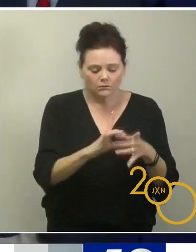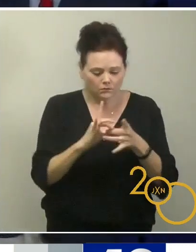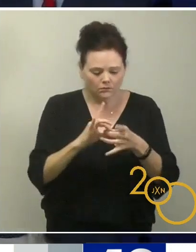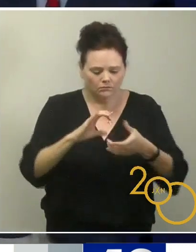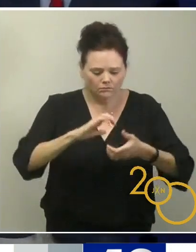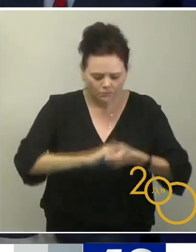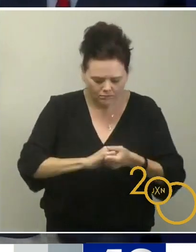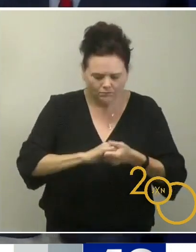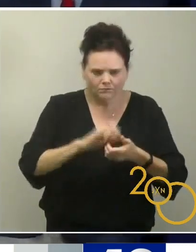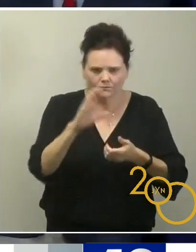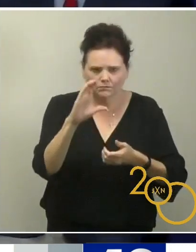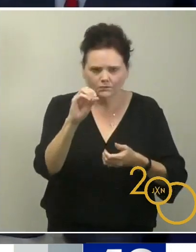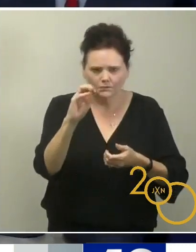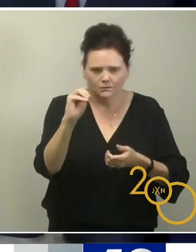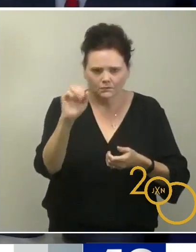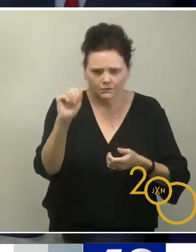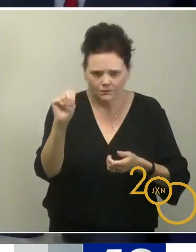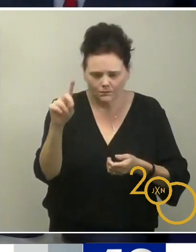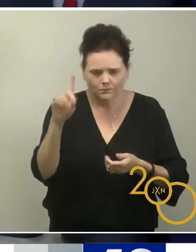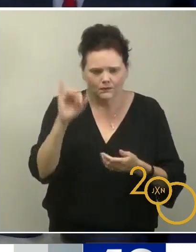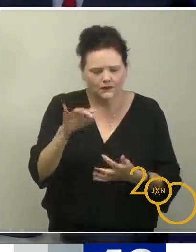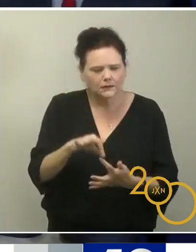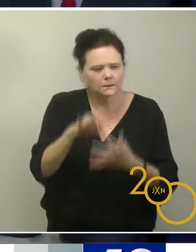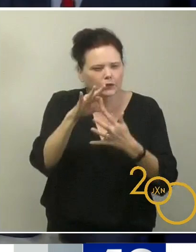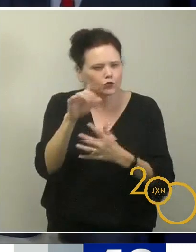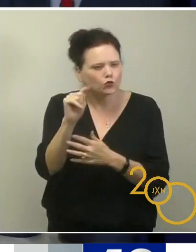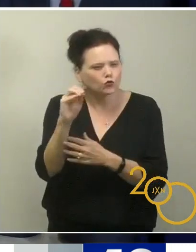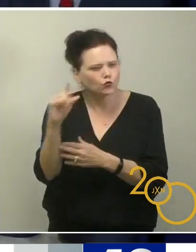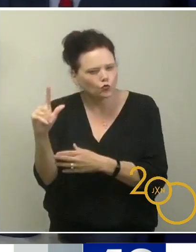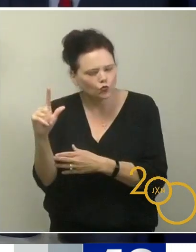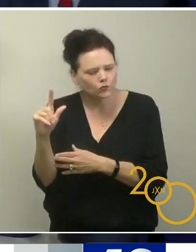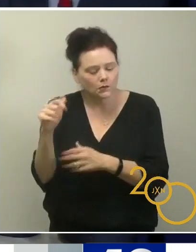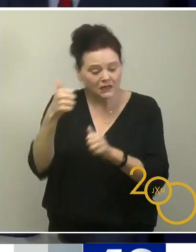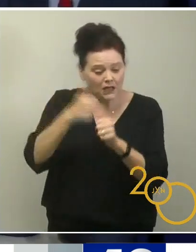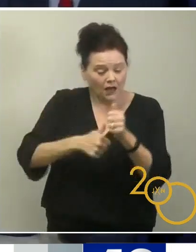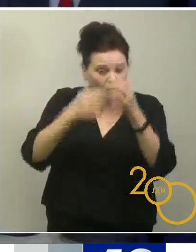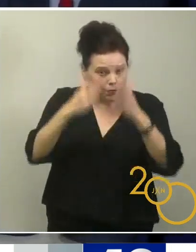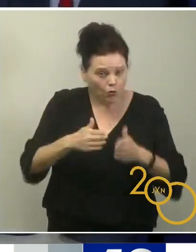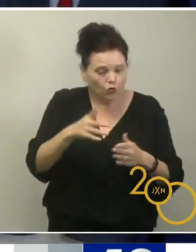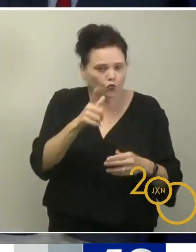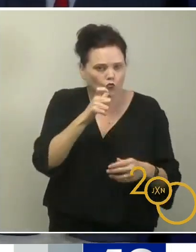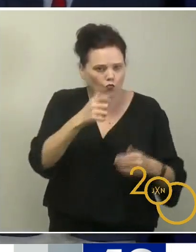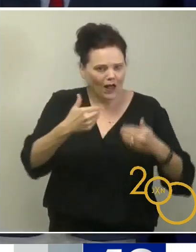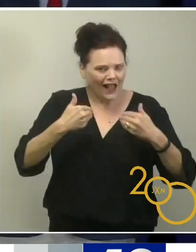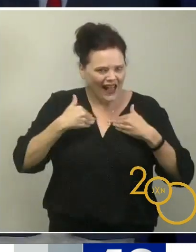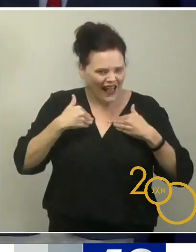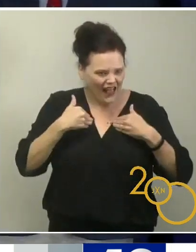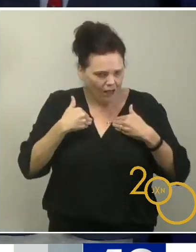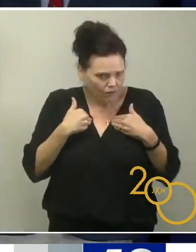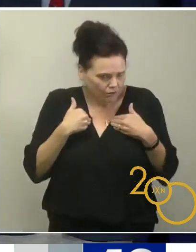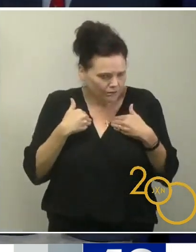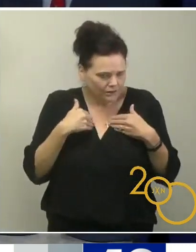THIS PROCESS IS ALL ABOUT RESOURCES. RESOURCES AND DISTRIBUTION. WE'VE DONE IT BEFORE MANY HURRICANES AND MANY TORNADOES. WERE GONNA DO THE SAME THING IN THE CITY OF JACKSON.THE UNIFYING COMMAND IS A SPECIAL